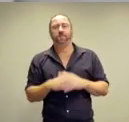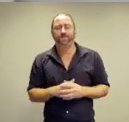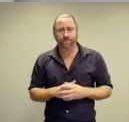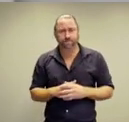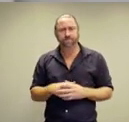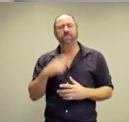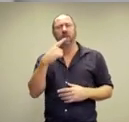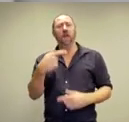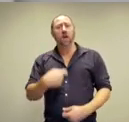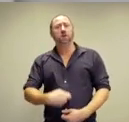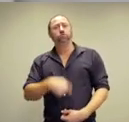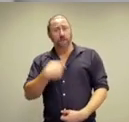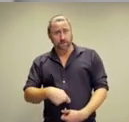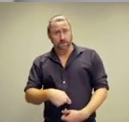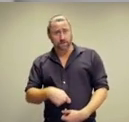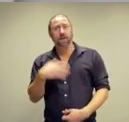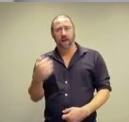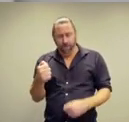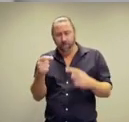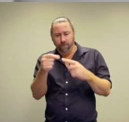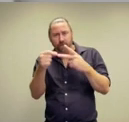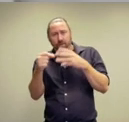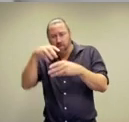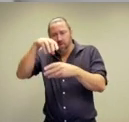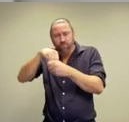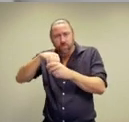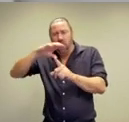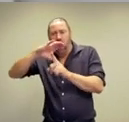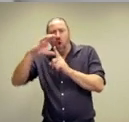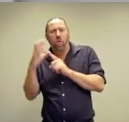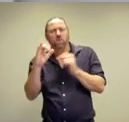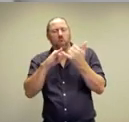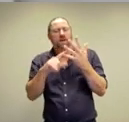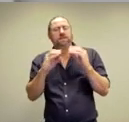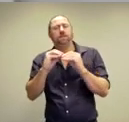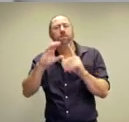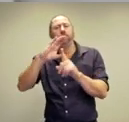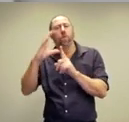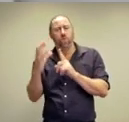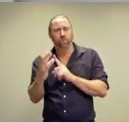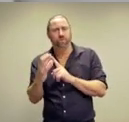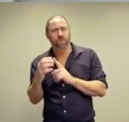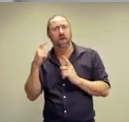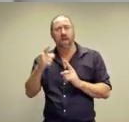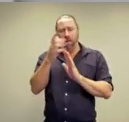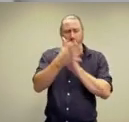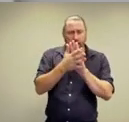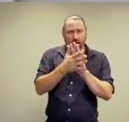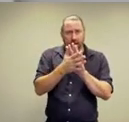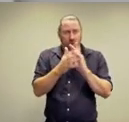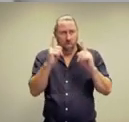multiplicity of the leather jacket as a symbol within subcultural style, we're going to look at how the meaning